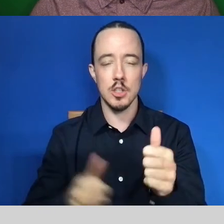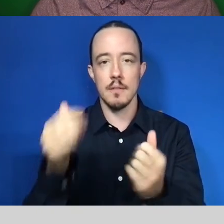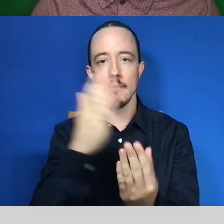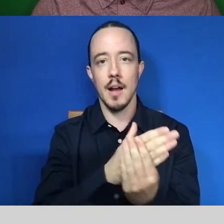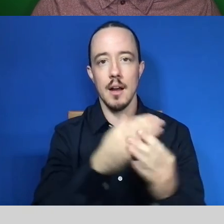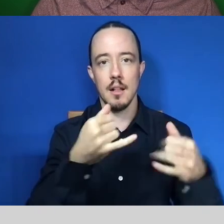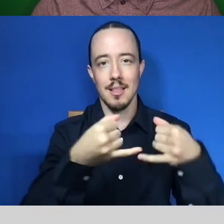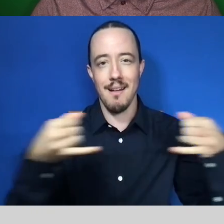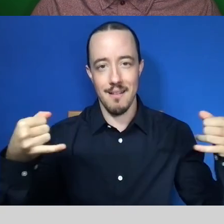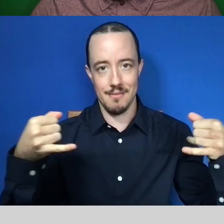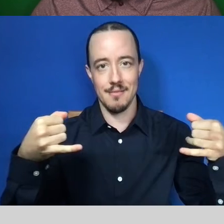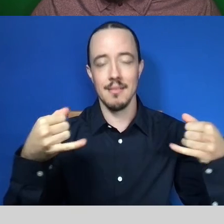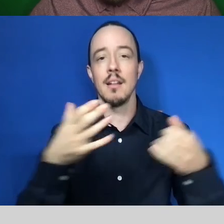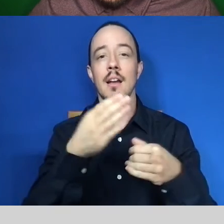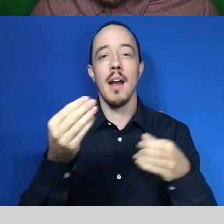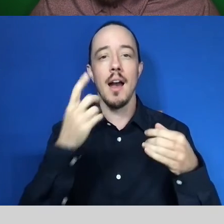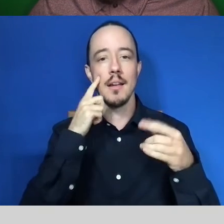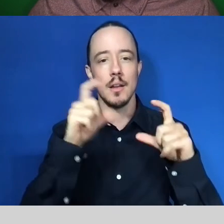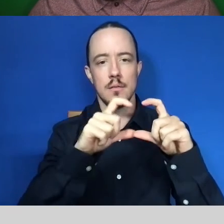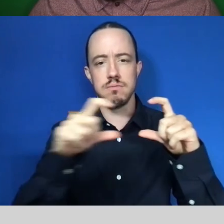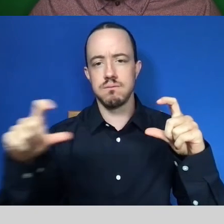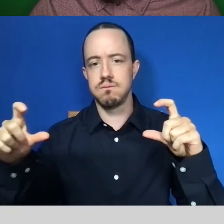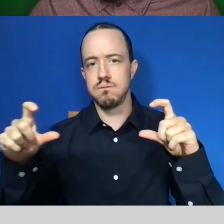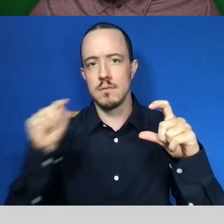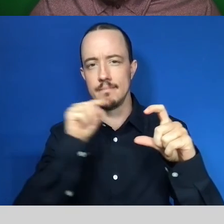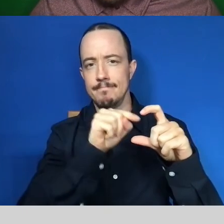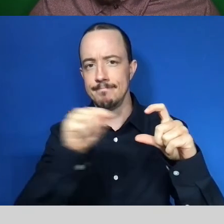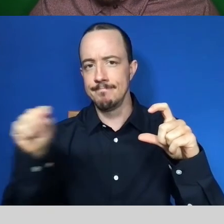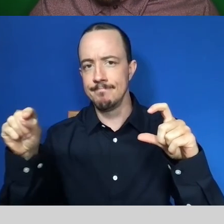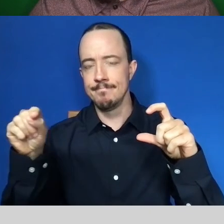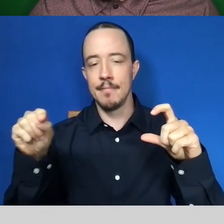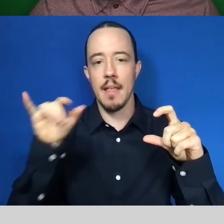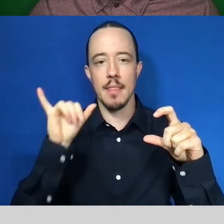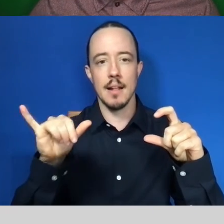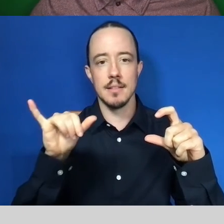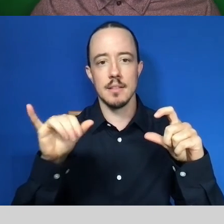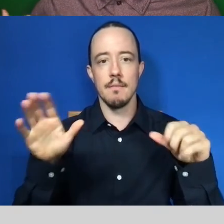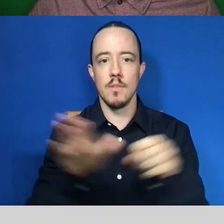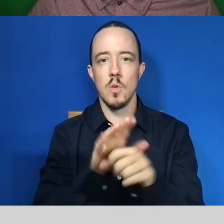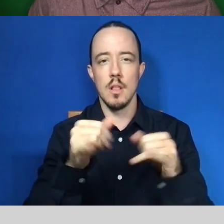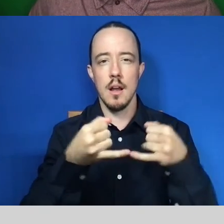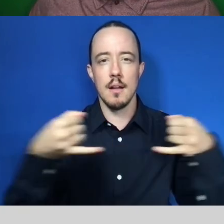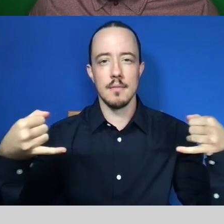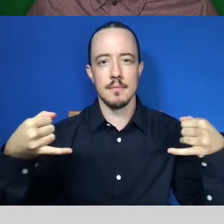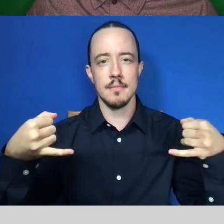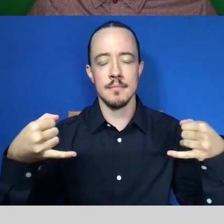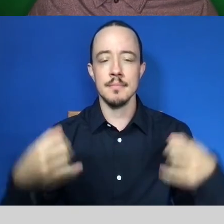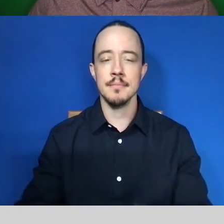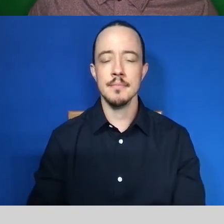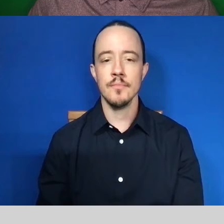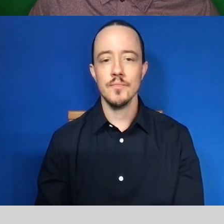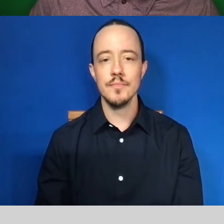You can see that it printed each matching file in line, and it bolds the offending construct, which in this case is the full line,